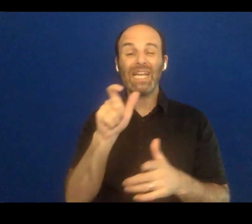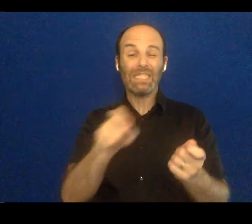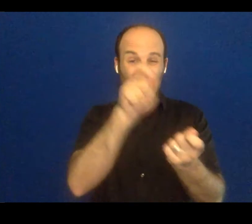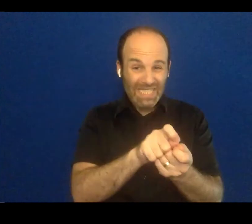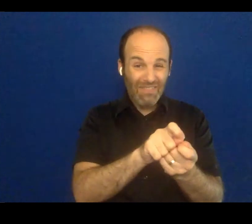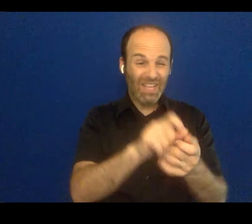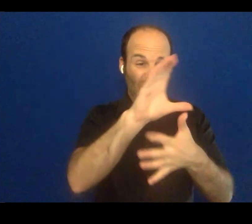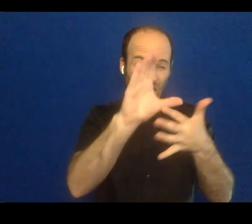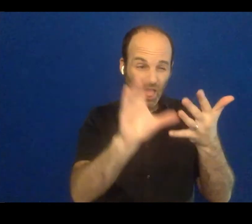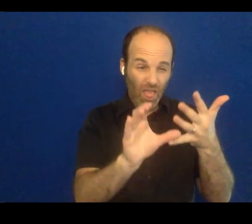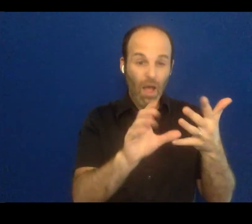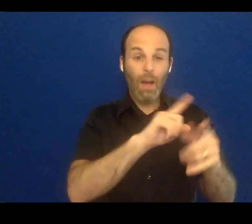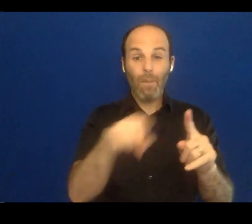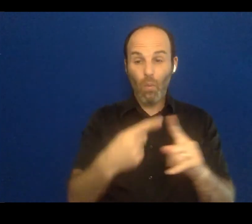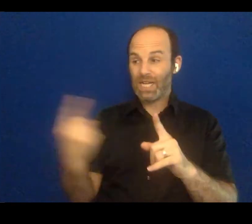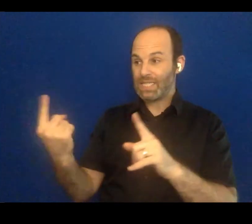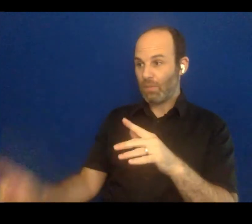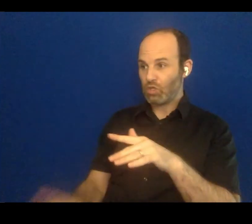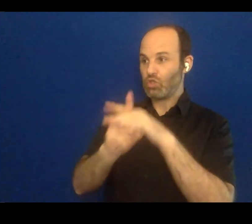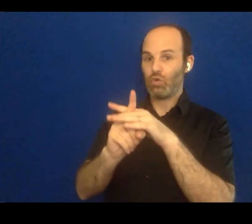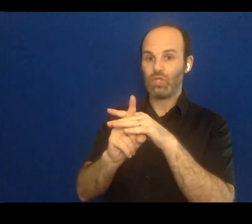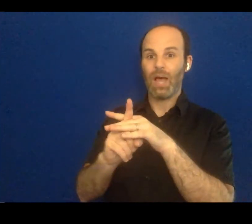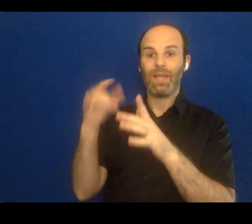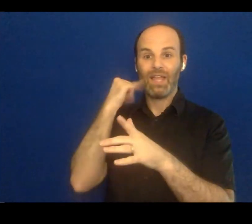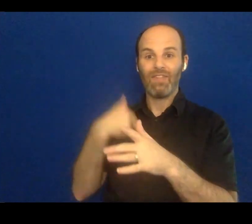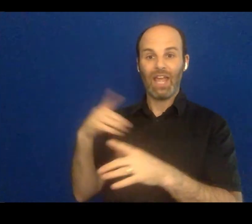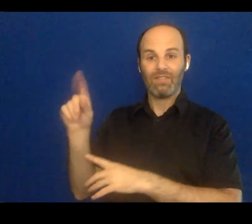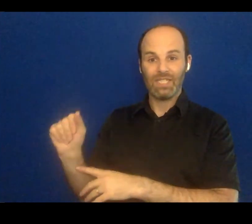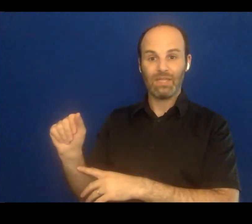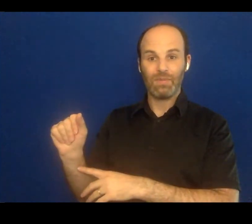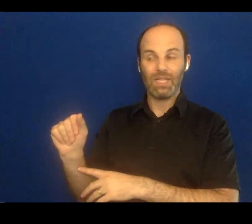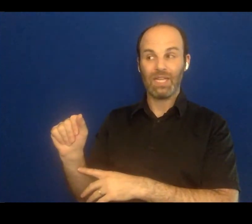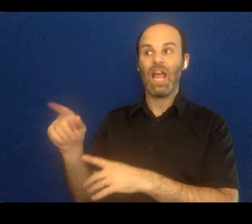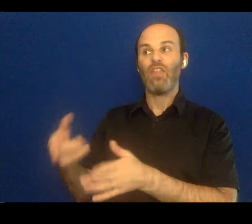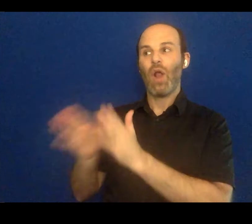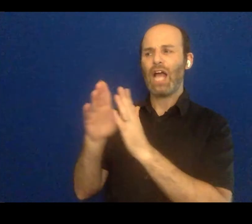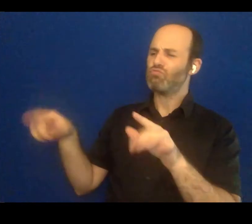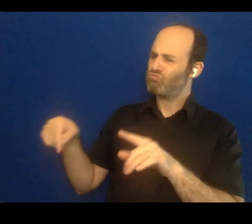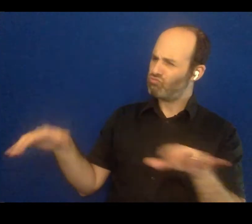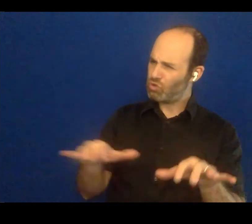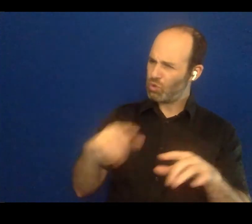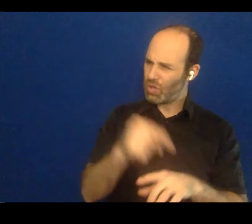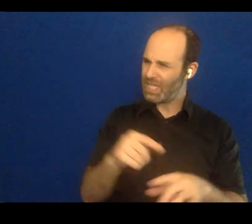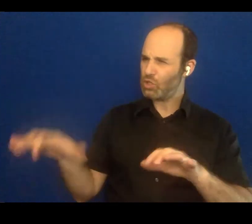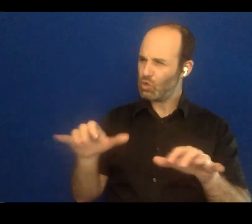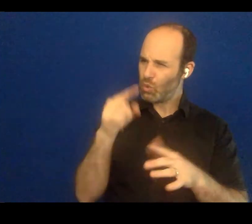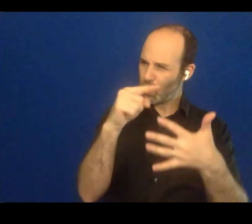WHEN SOMEONE COMES IN FOR THE STUDY VISIT YOU DISCOVER THE THINGS THAT THEY ARE ASKED TO DO